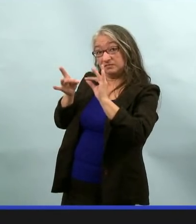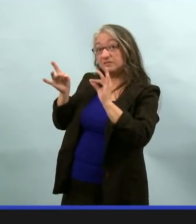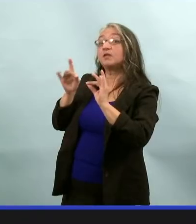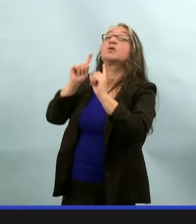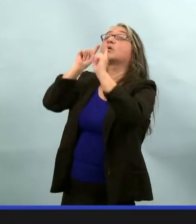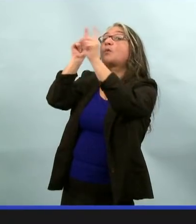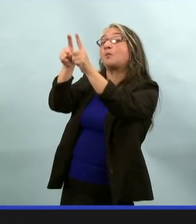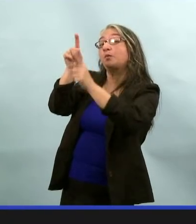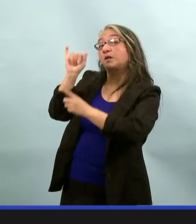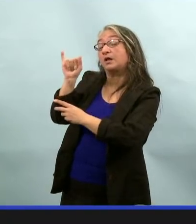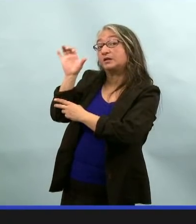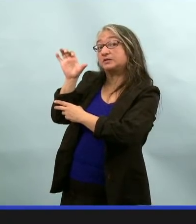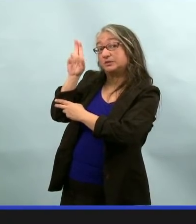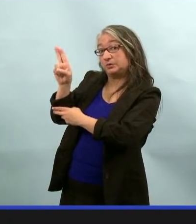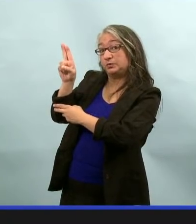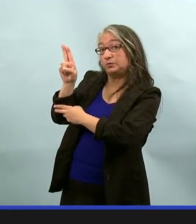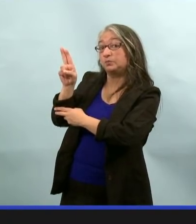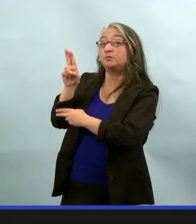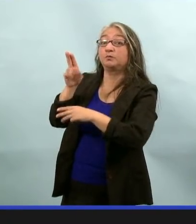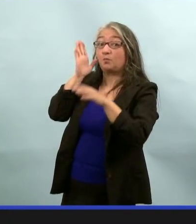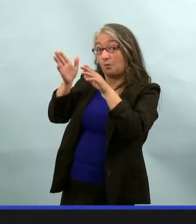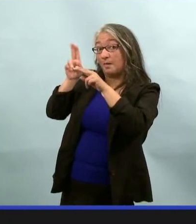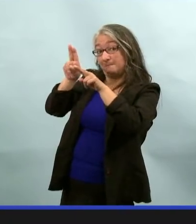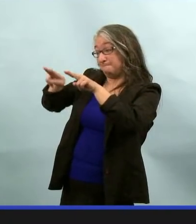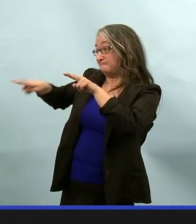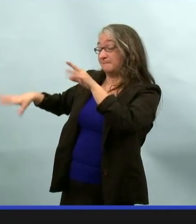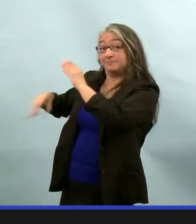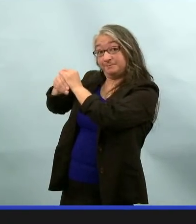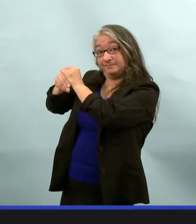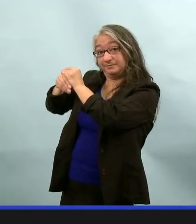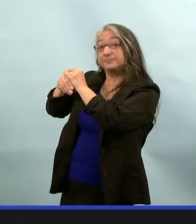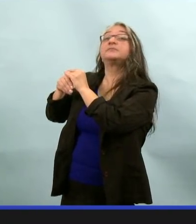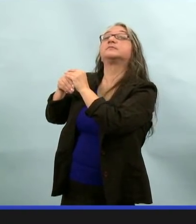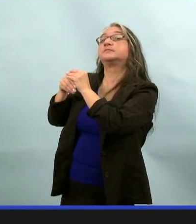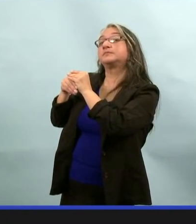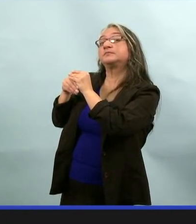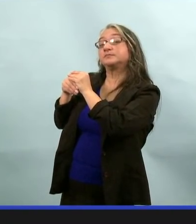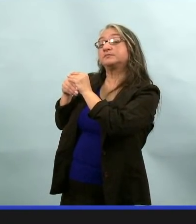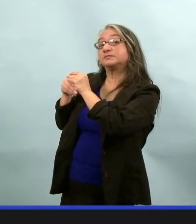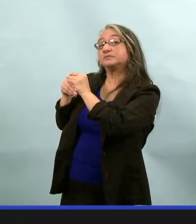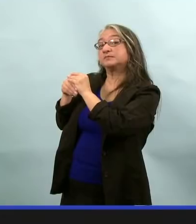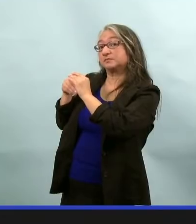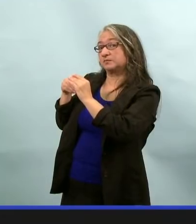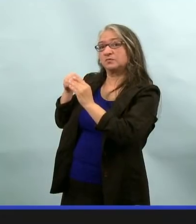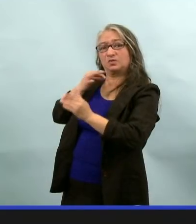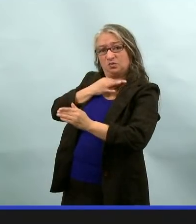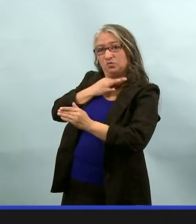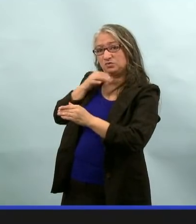send people out of the province and if so when is it a matter of days or matter of week before that